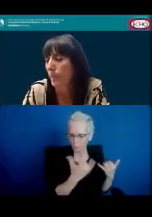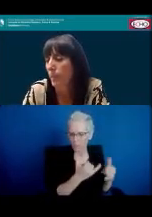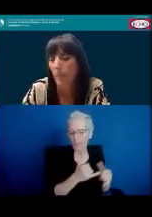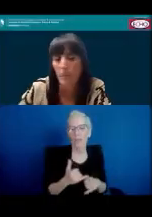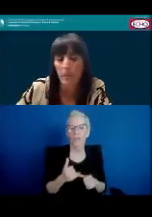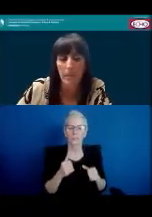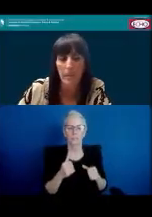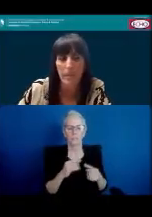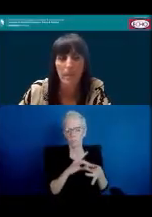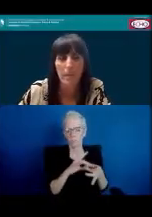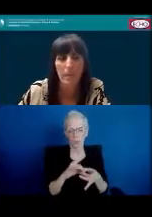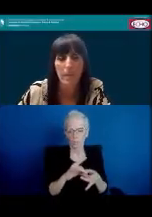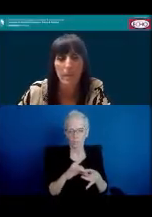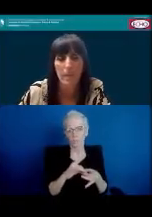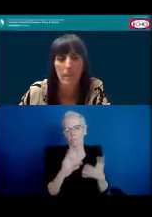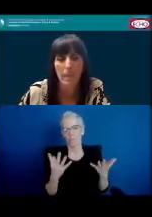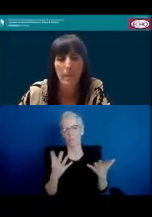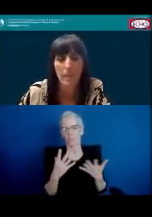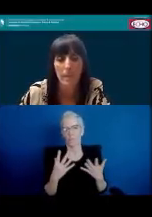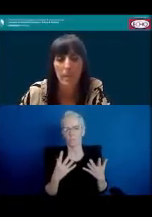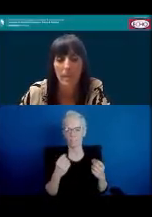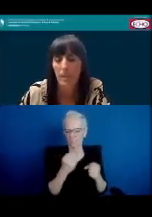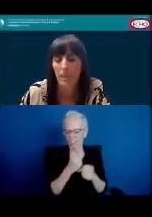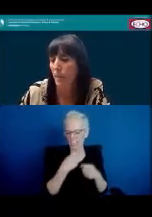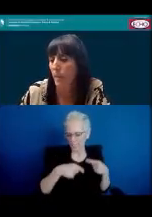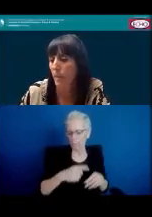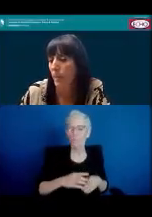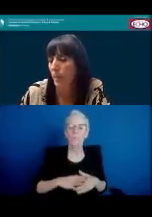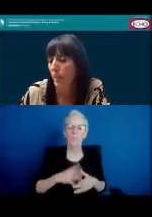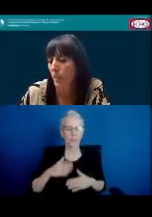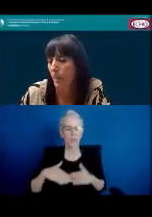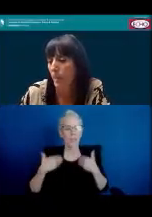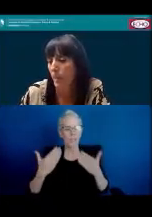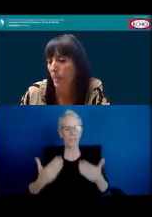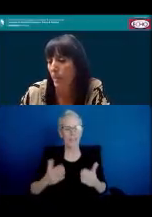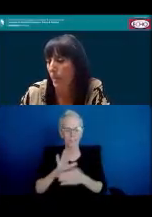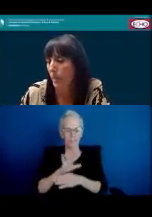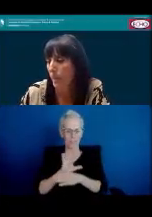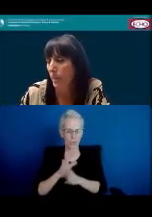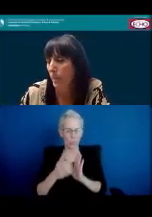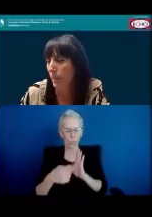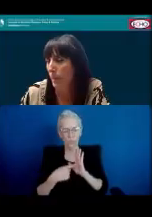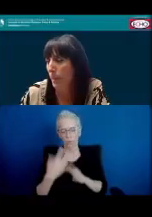video, I'm going to be breaking down five rough and table games that don't involve fighting at all.